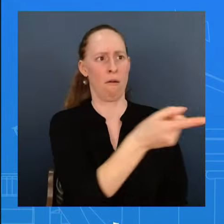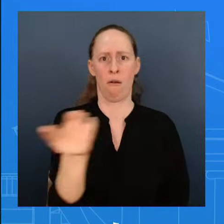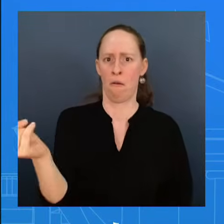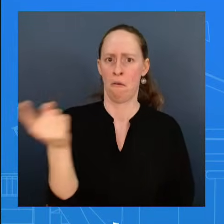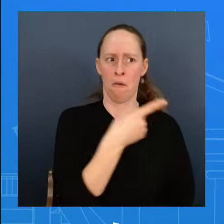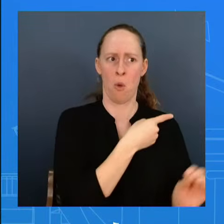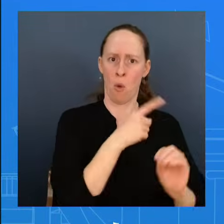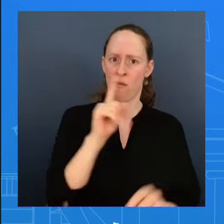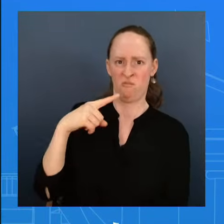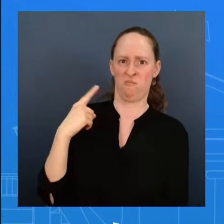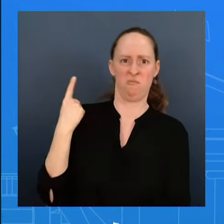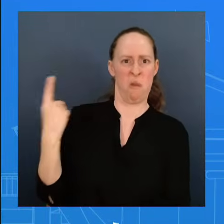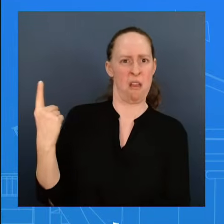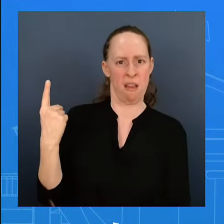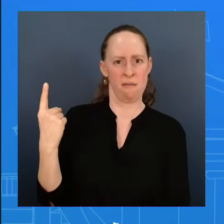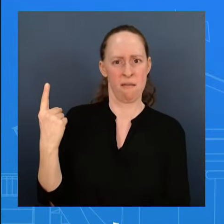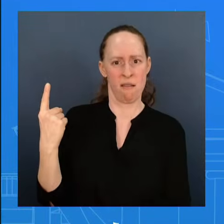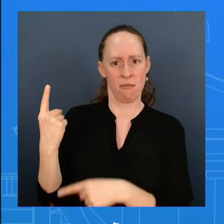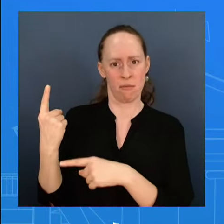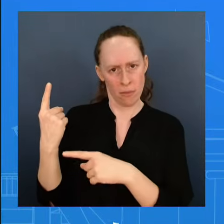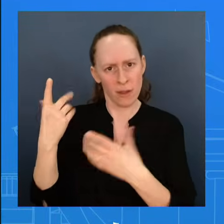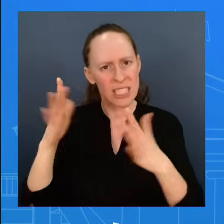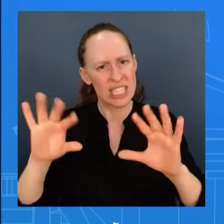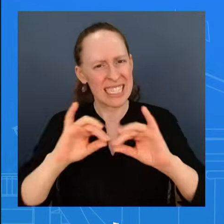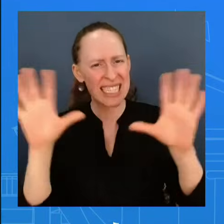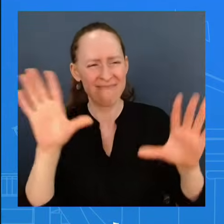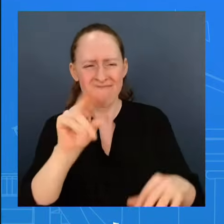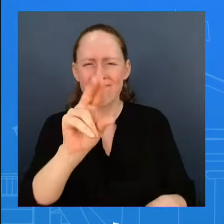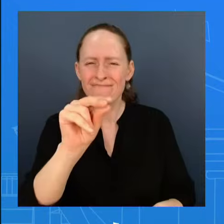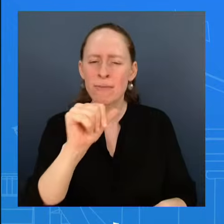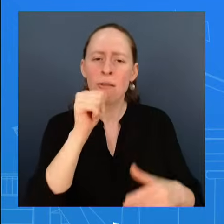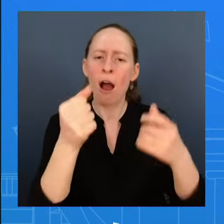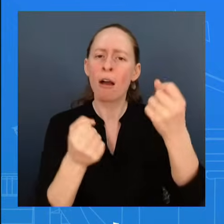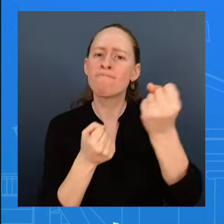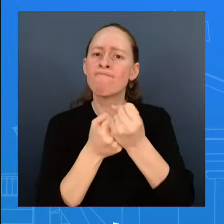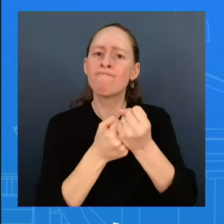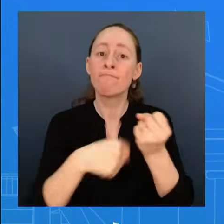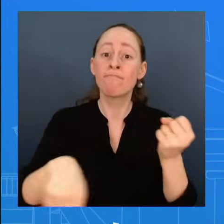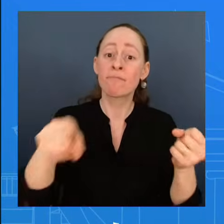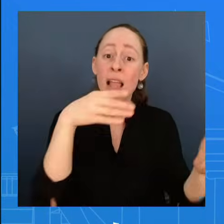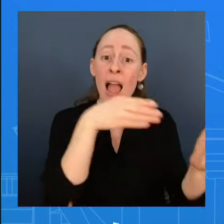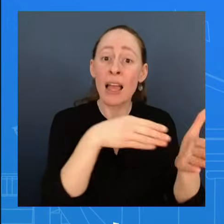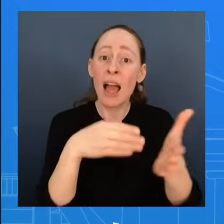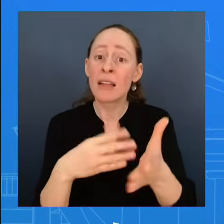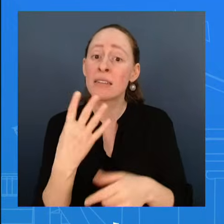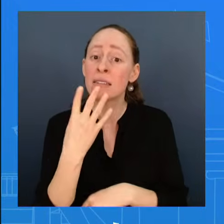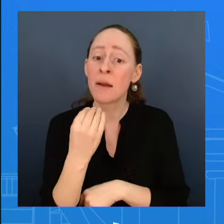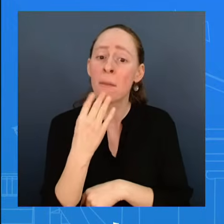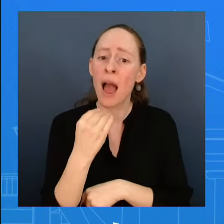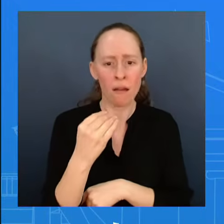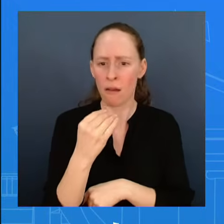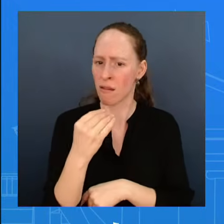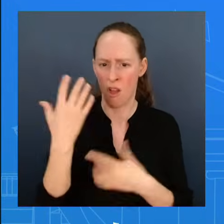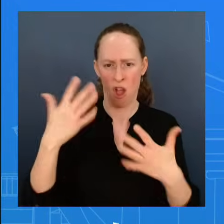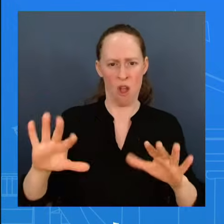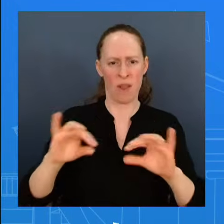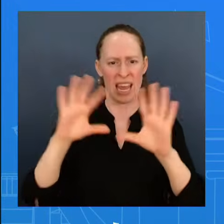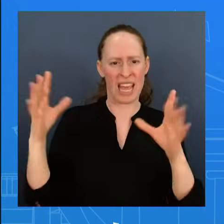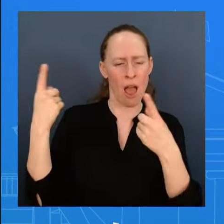Let's not forget, in 2017, he was very clear -- what we saw -- the antisemitic bile that we saw in Charlottesville, on the streets of Charlottesville --